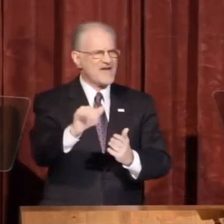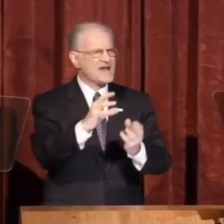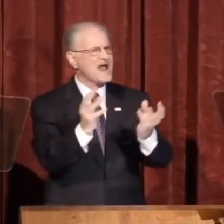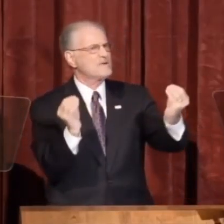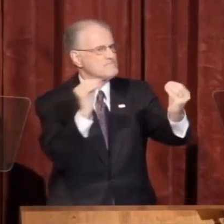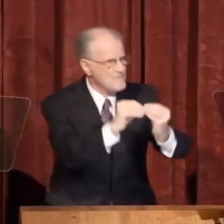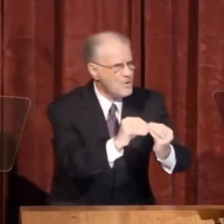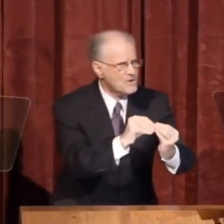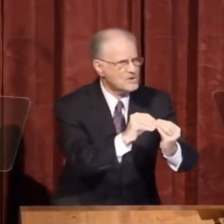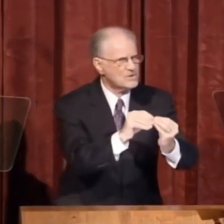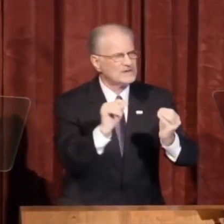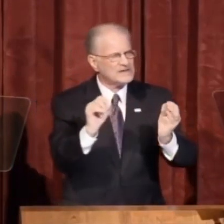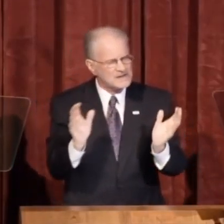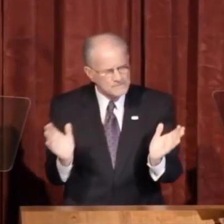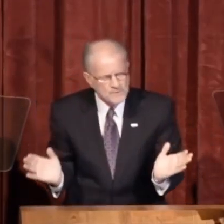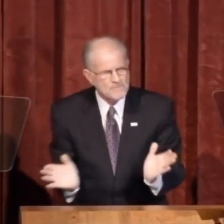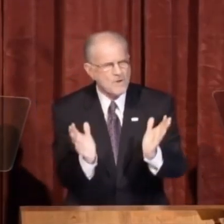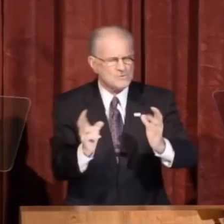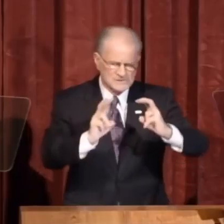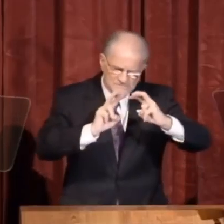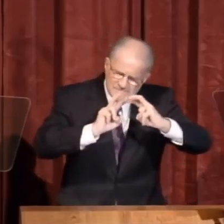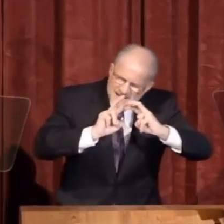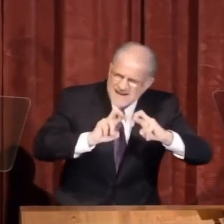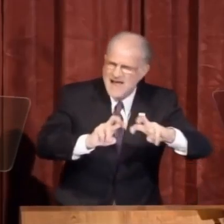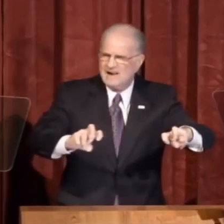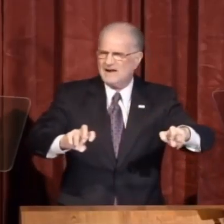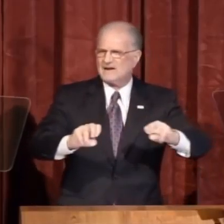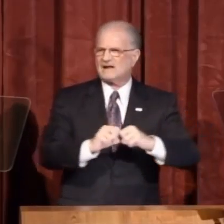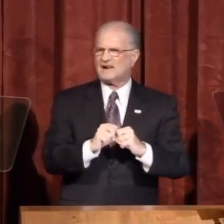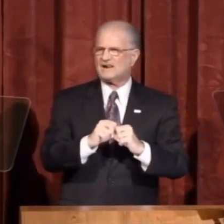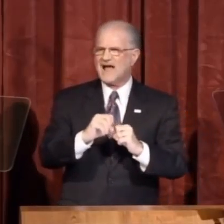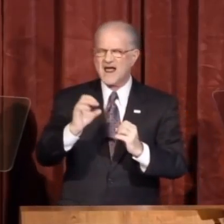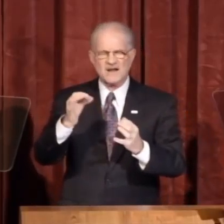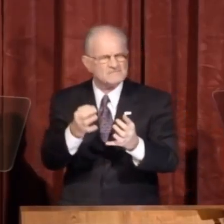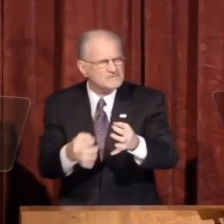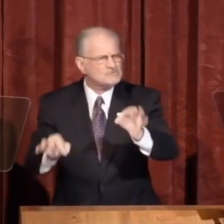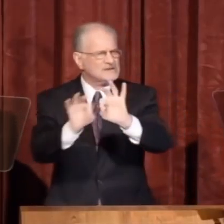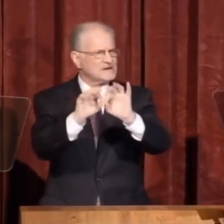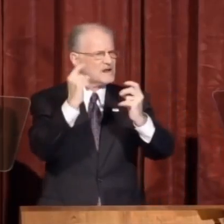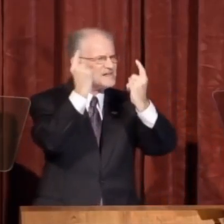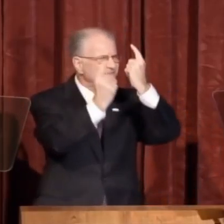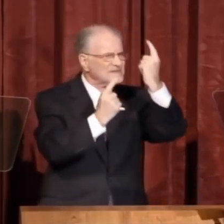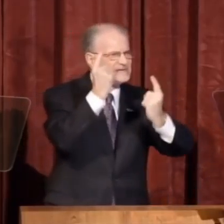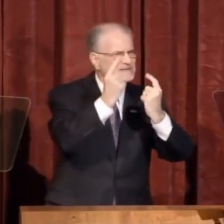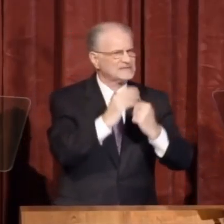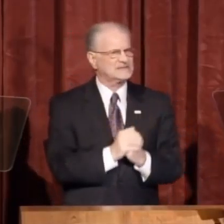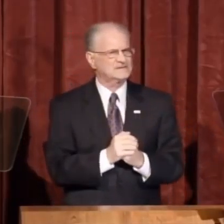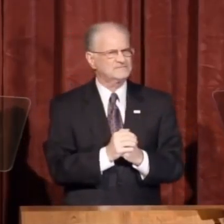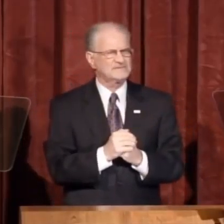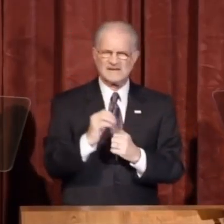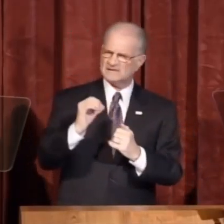with our dreams of the future. An entering student leaves one world,